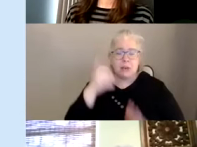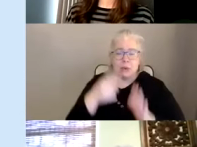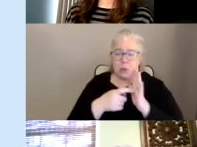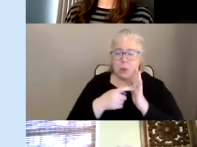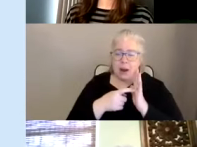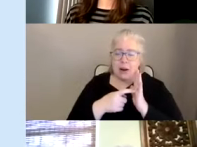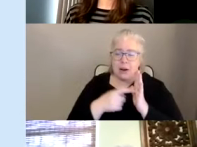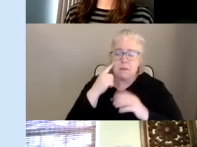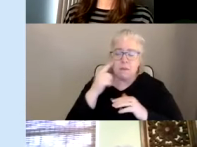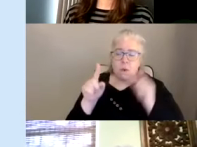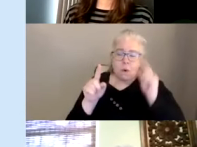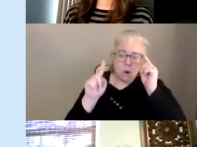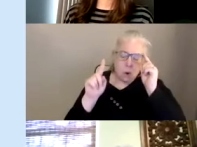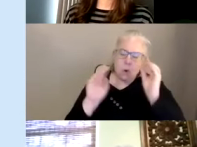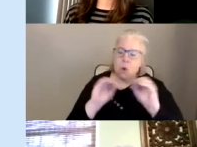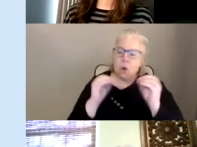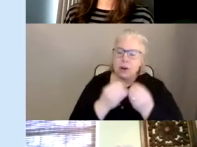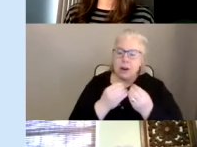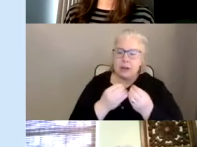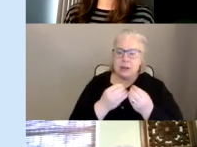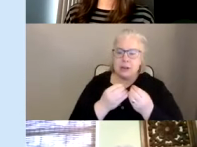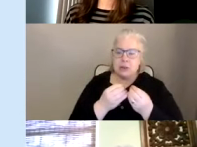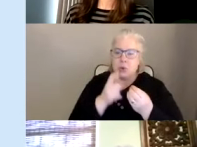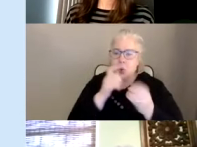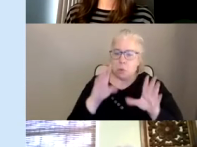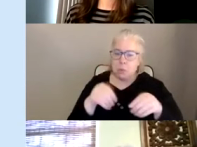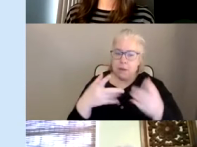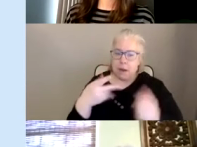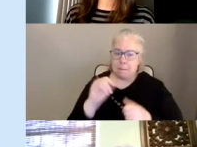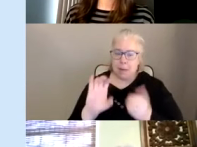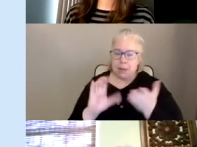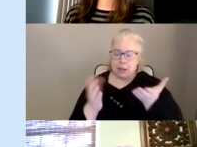for organizations that are providing public service